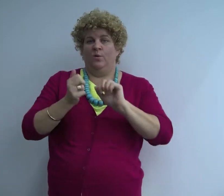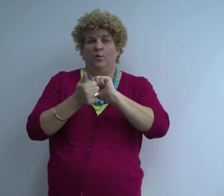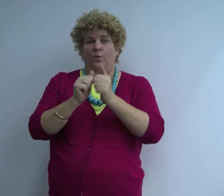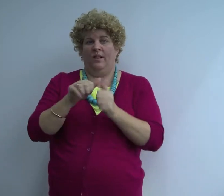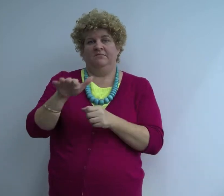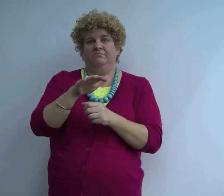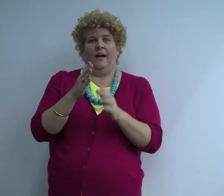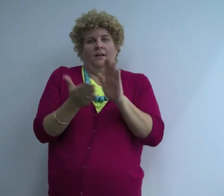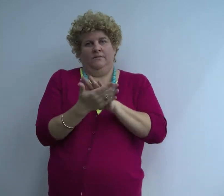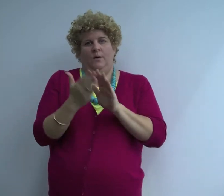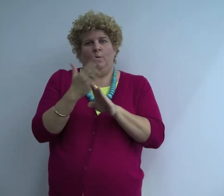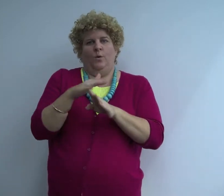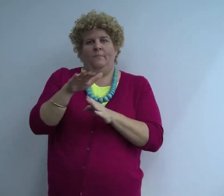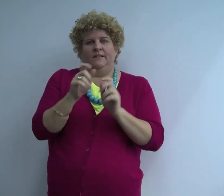for colleagues in your workplace.